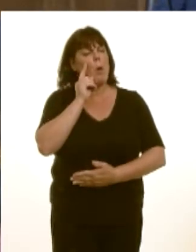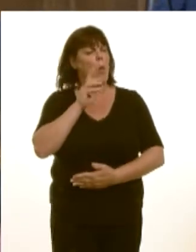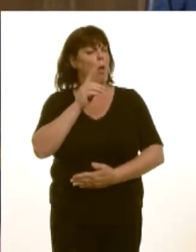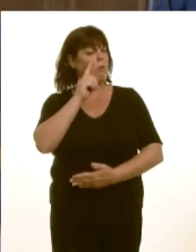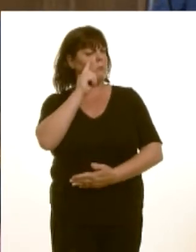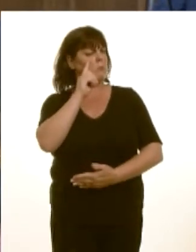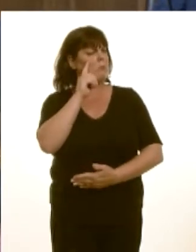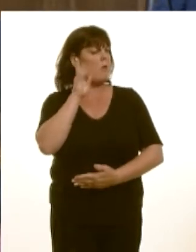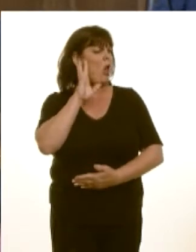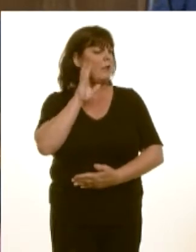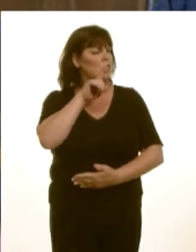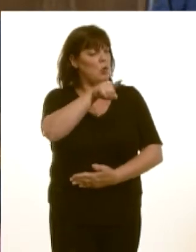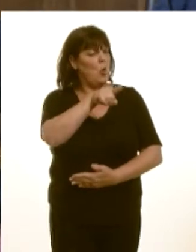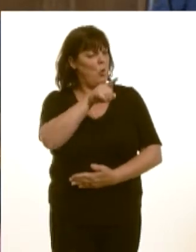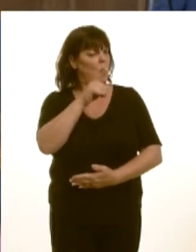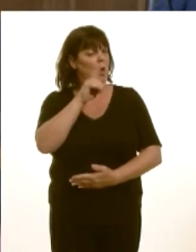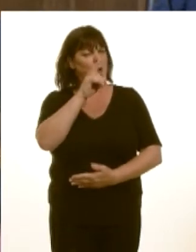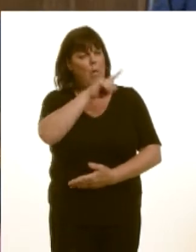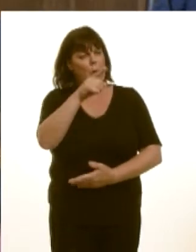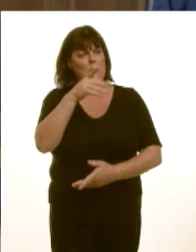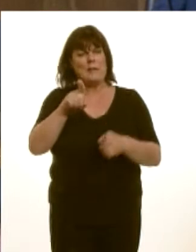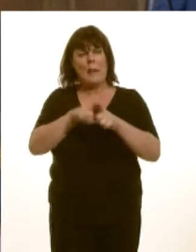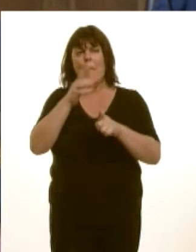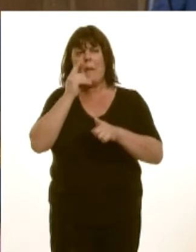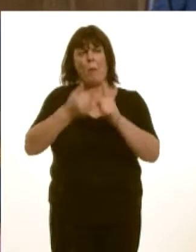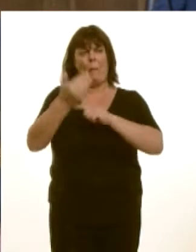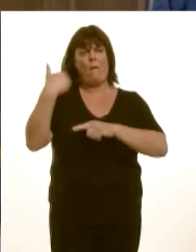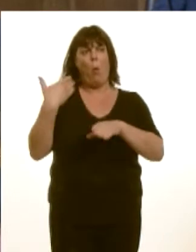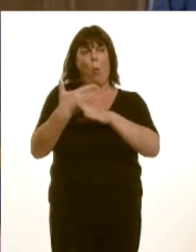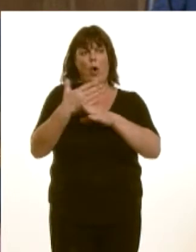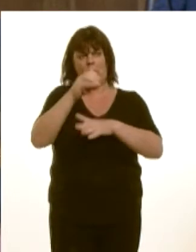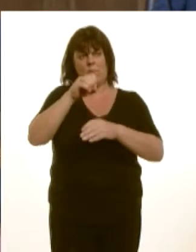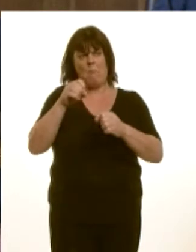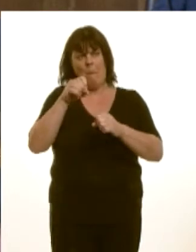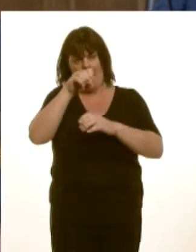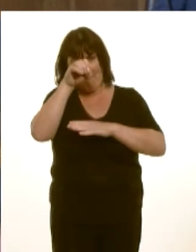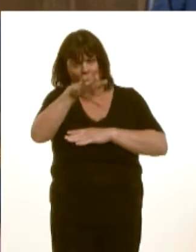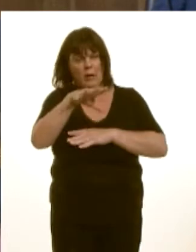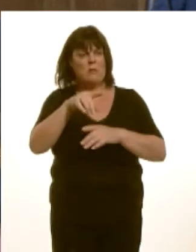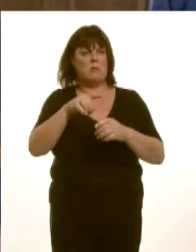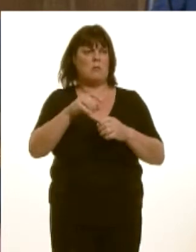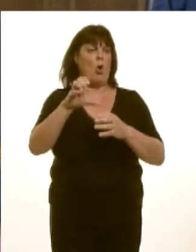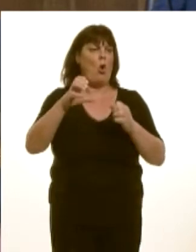parents and grandparents worked in coal, steel, slate, and tinplate and who contributed greatly to the prosperity of the UK.